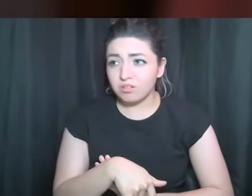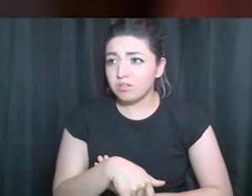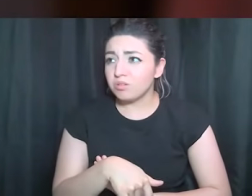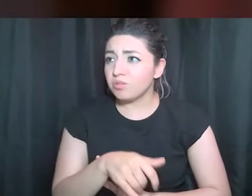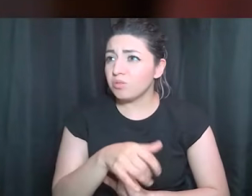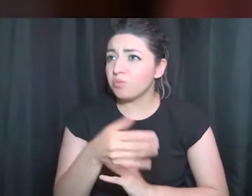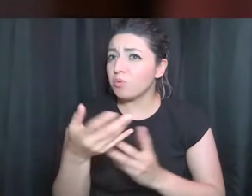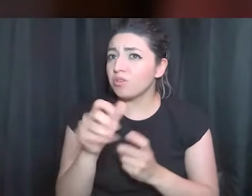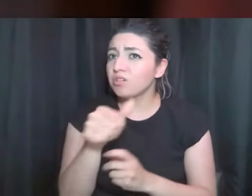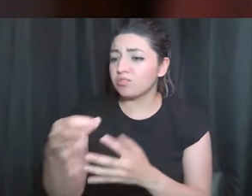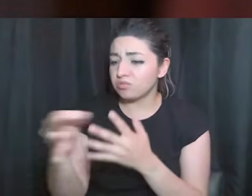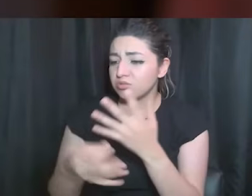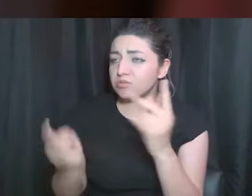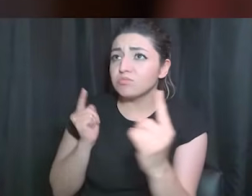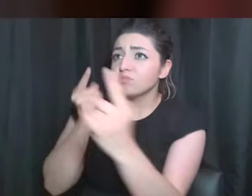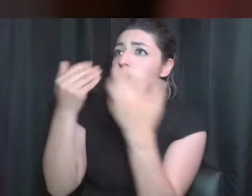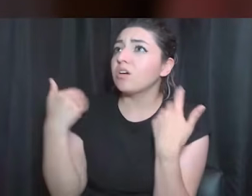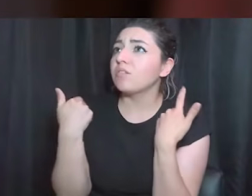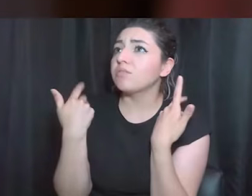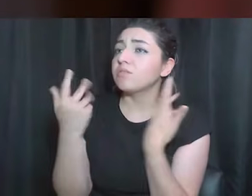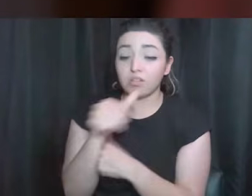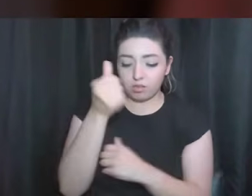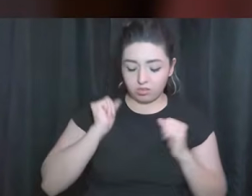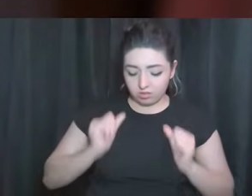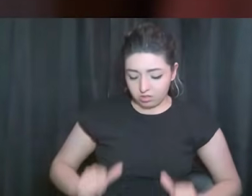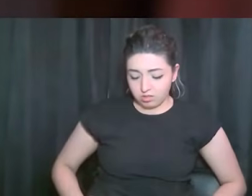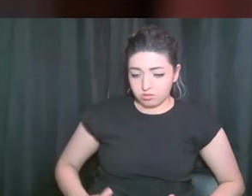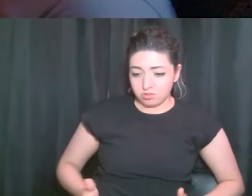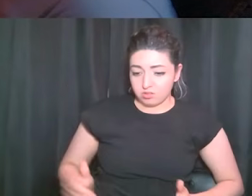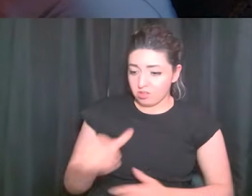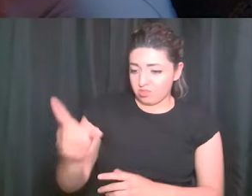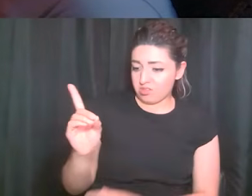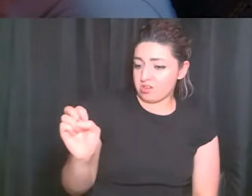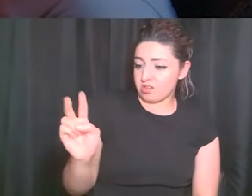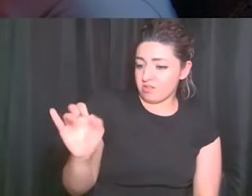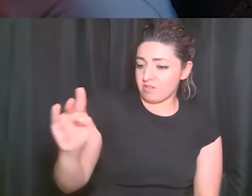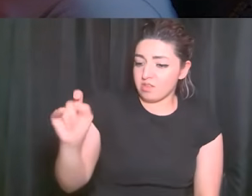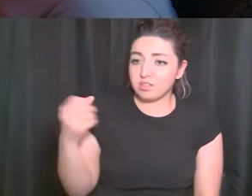I just don't know what to become instead. Other deviants have their